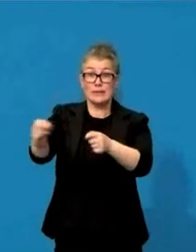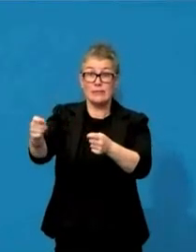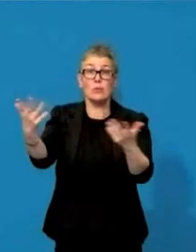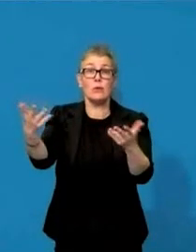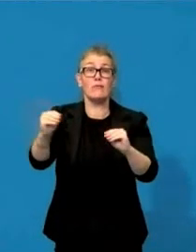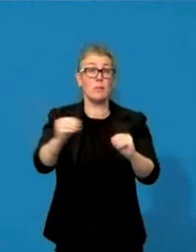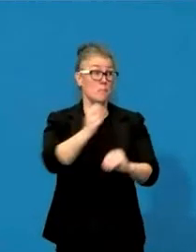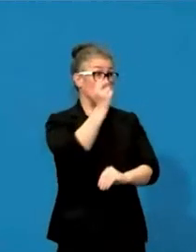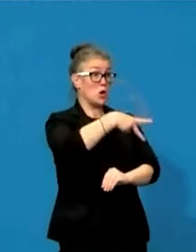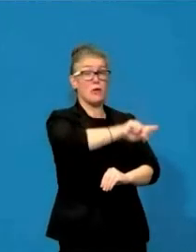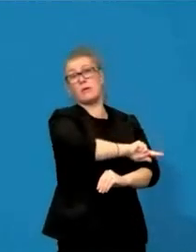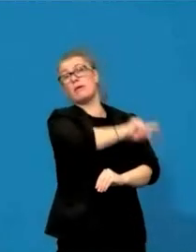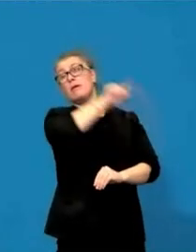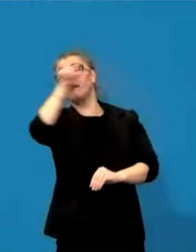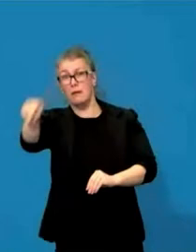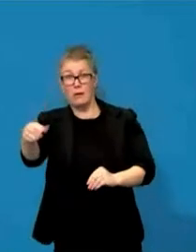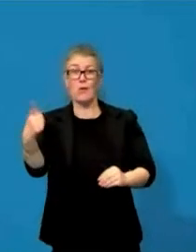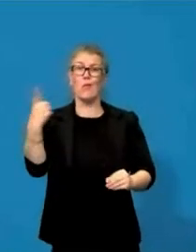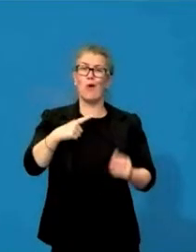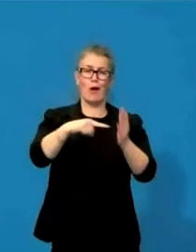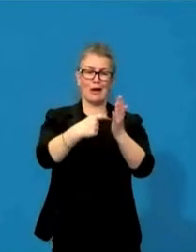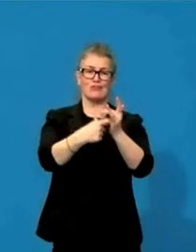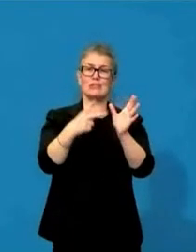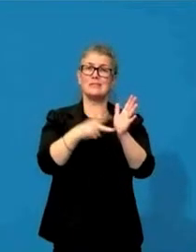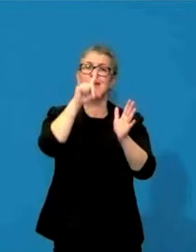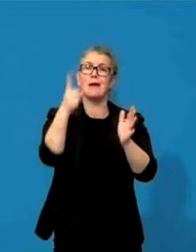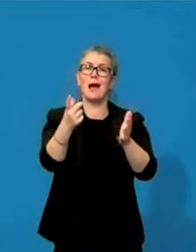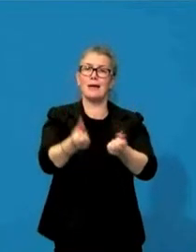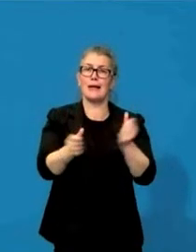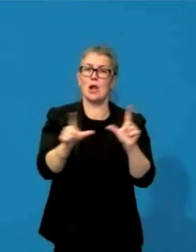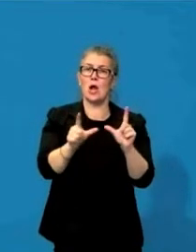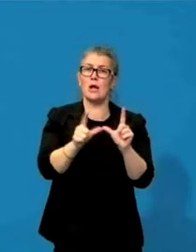reasons Tristan couldn't get his licence because the neurosurgeon that he had to get